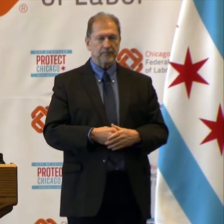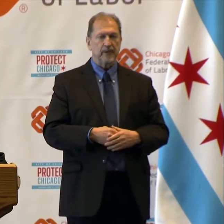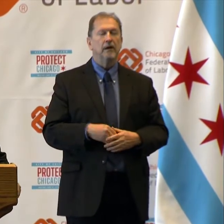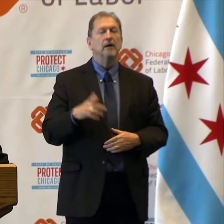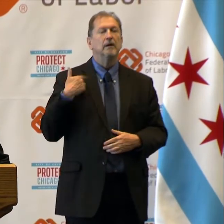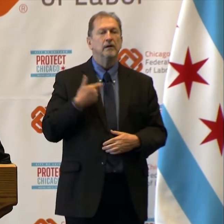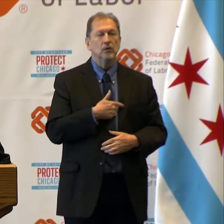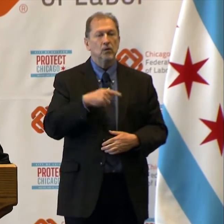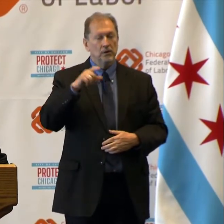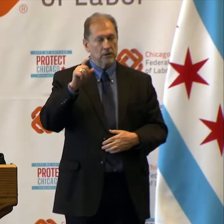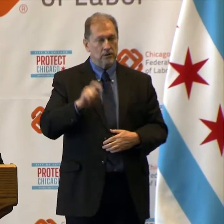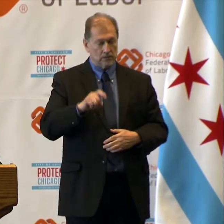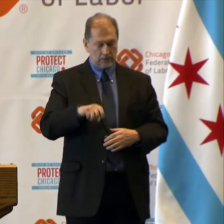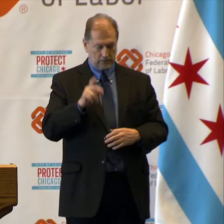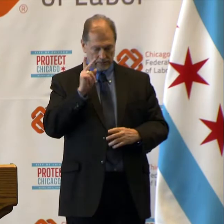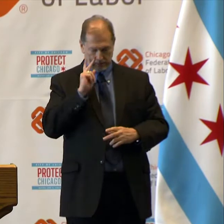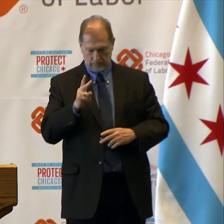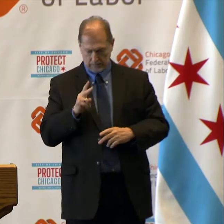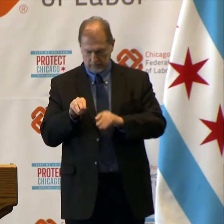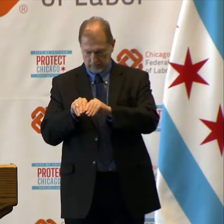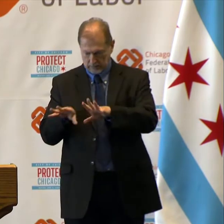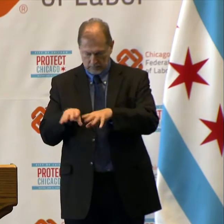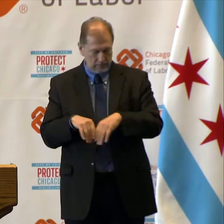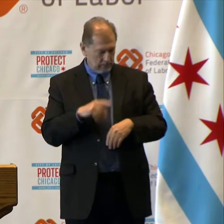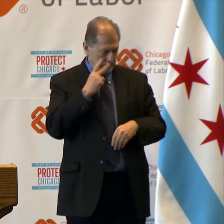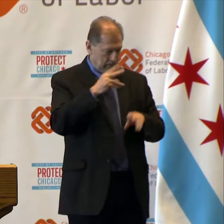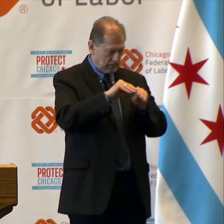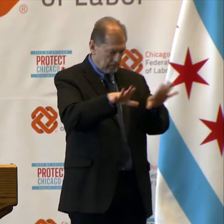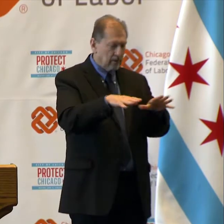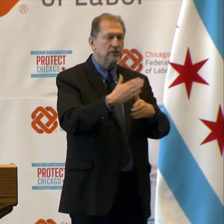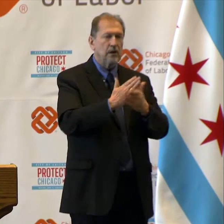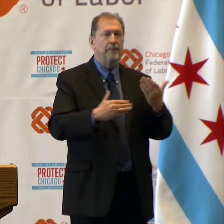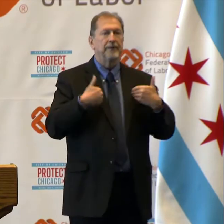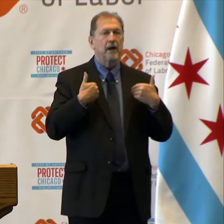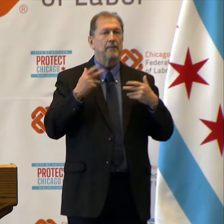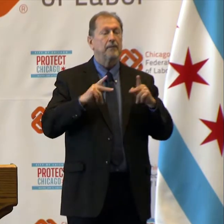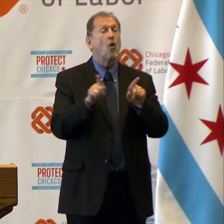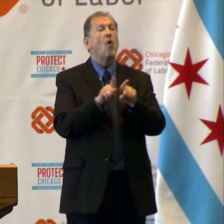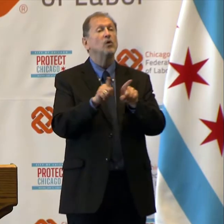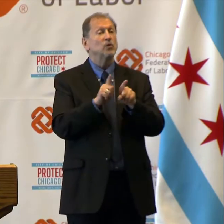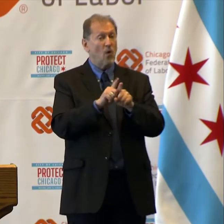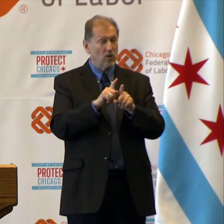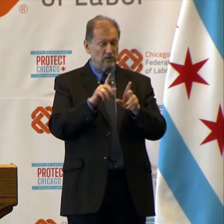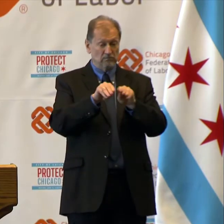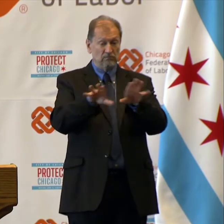AND PORTAGE PARK NEIGHBORHOODS